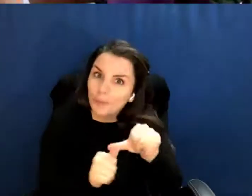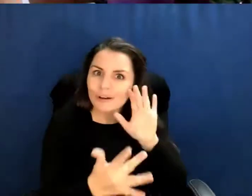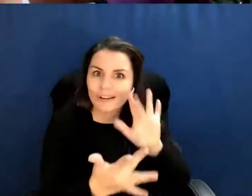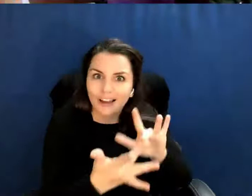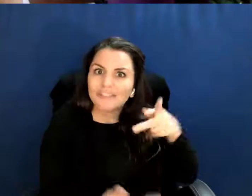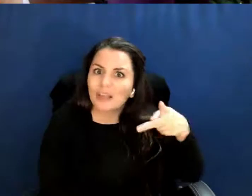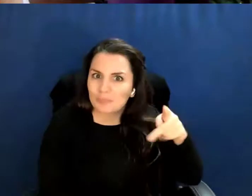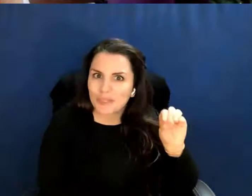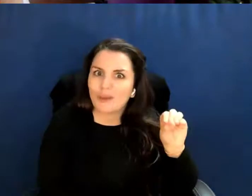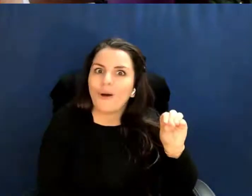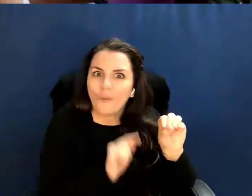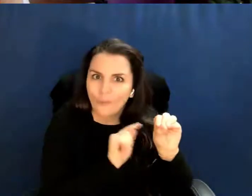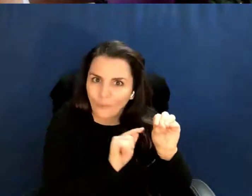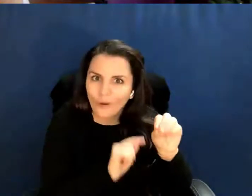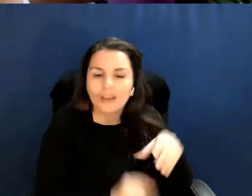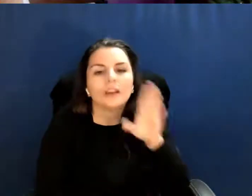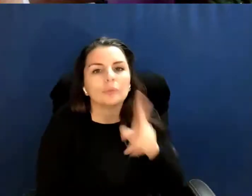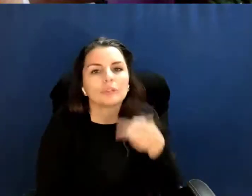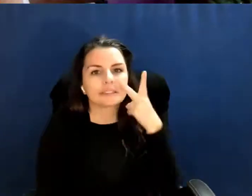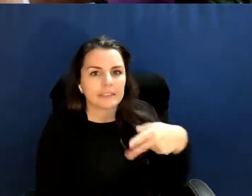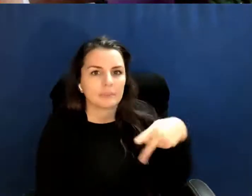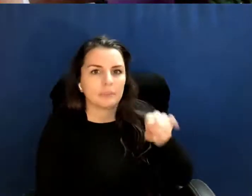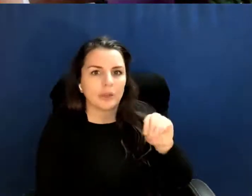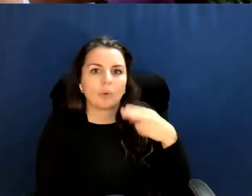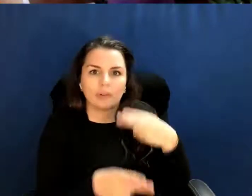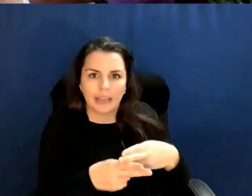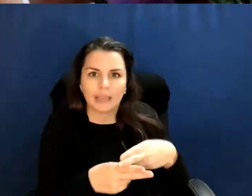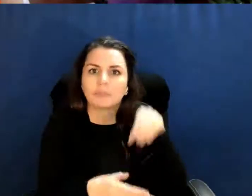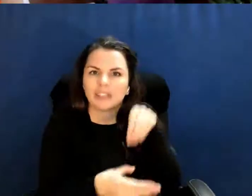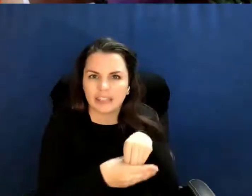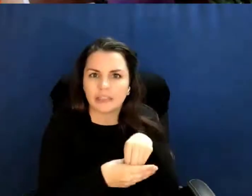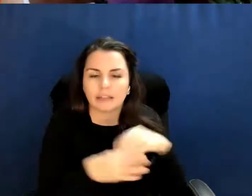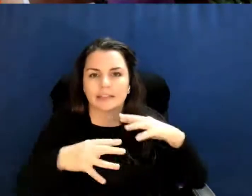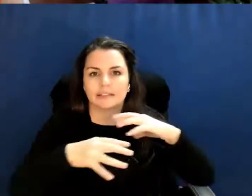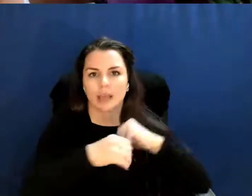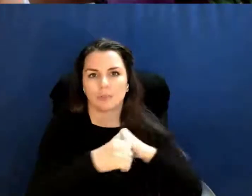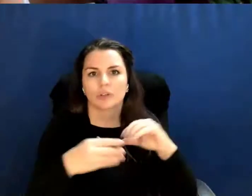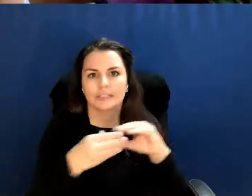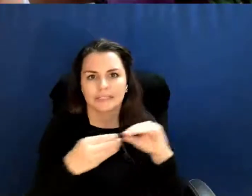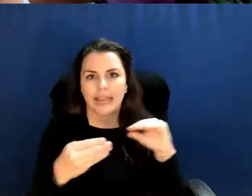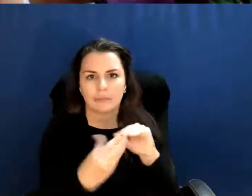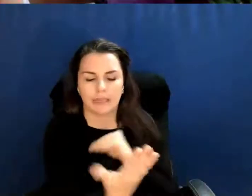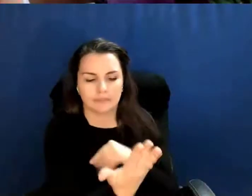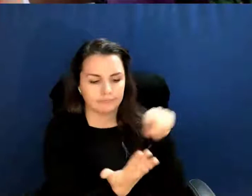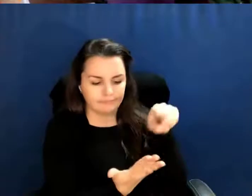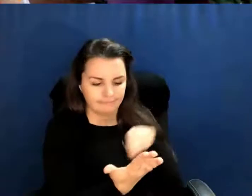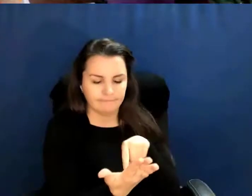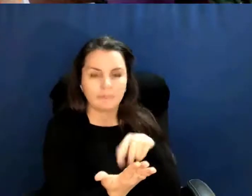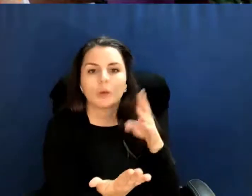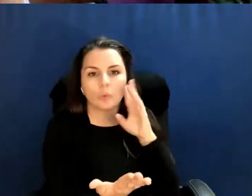There's going to be one listed in the summary statement. In most cases, they will have listened to the review,